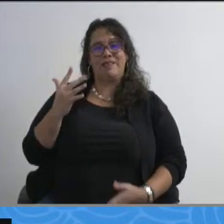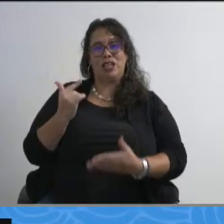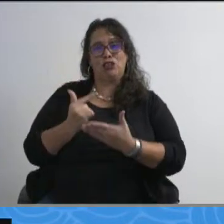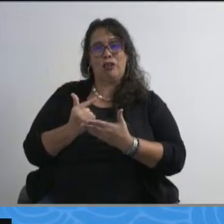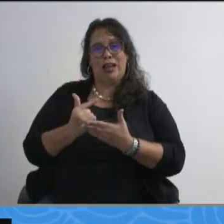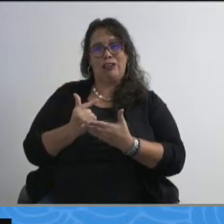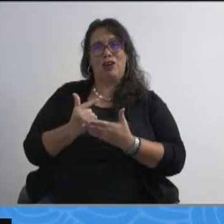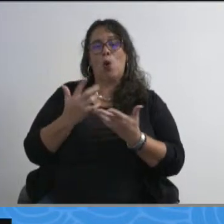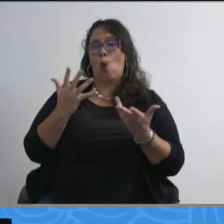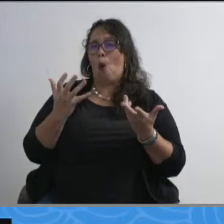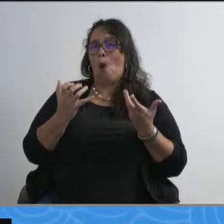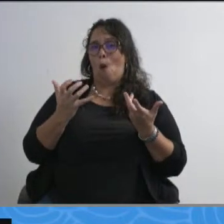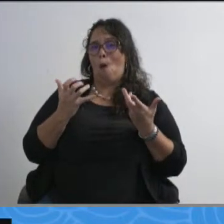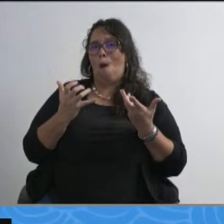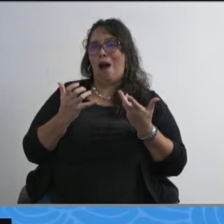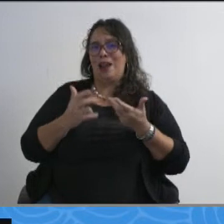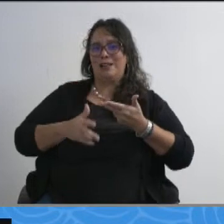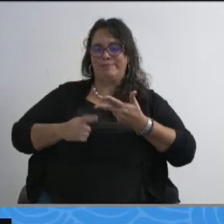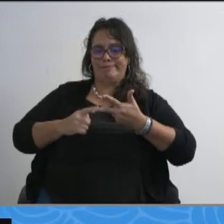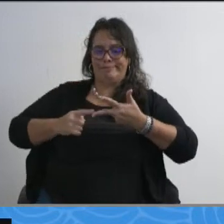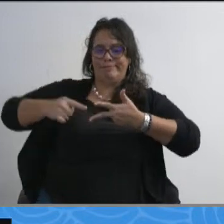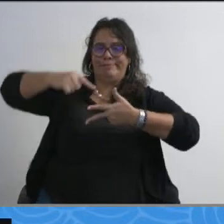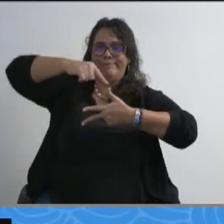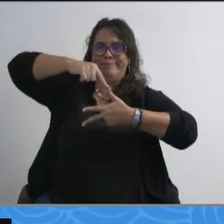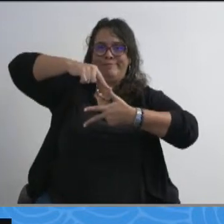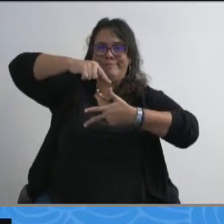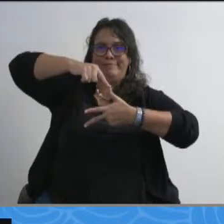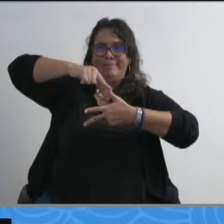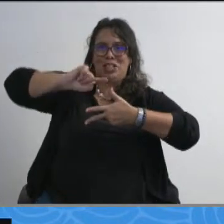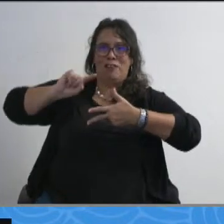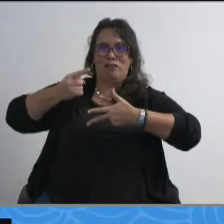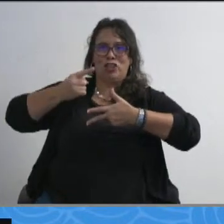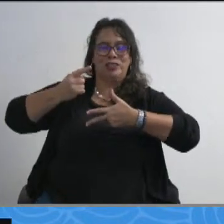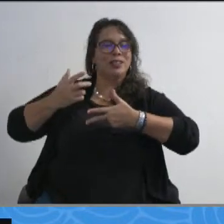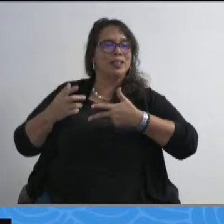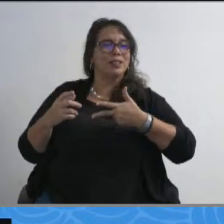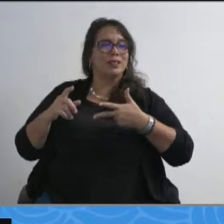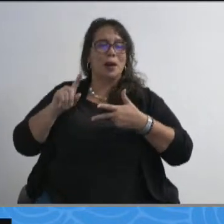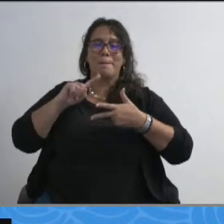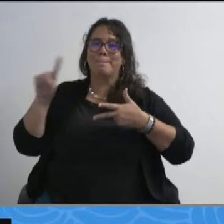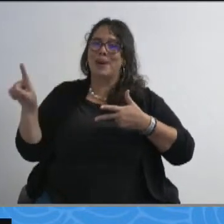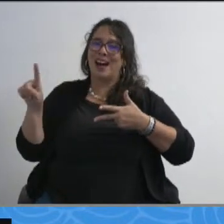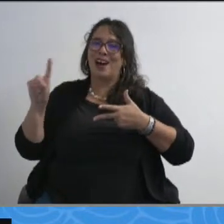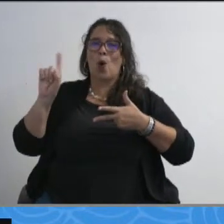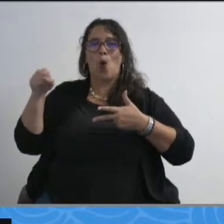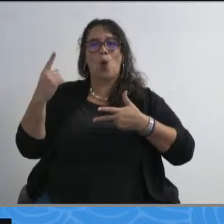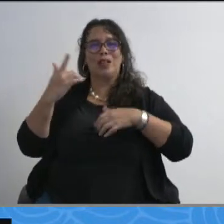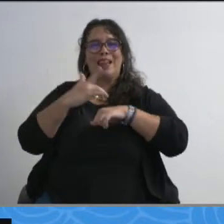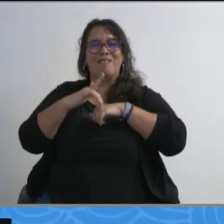as their top spot as the school that they wanted to attend. But they only had seats for 315.